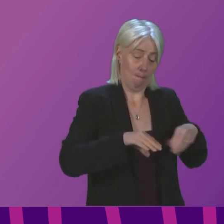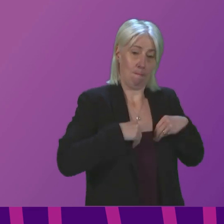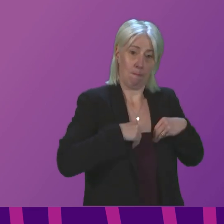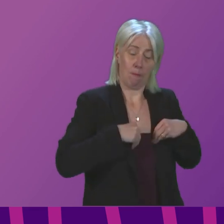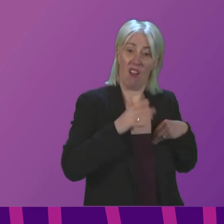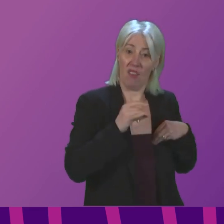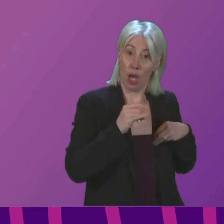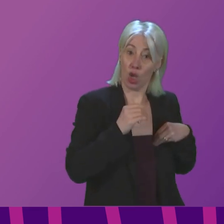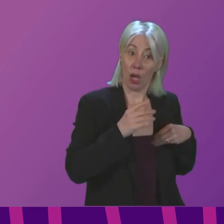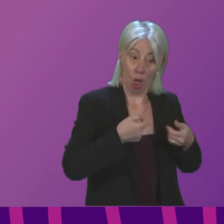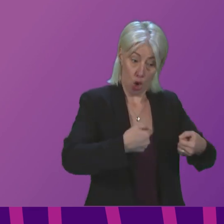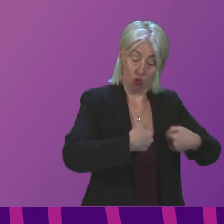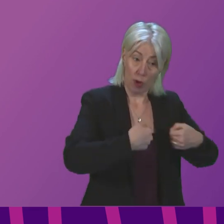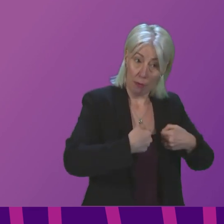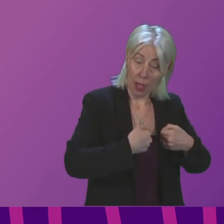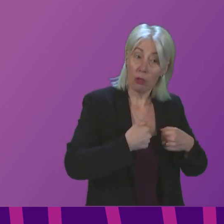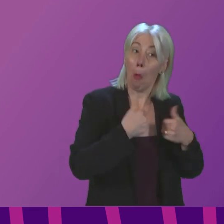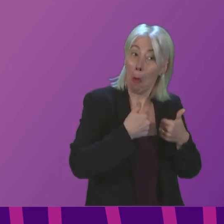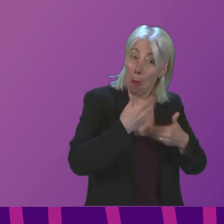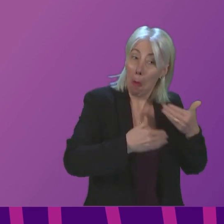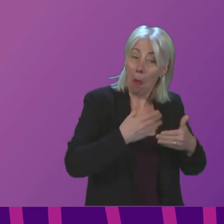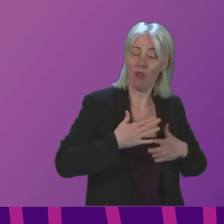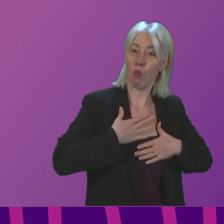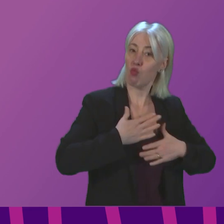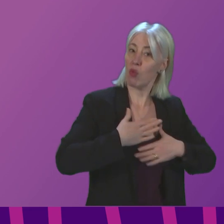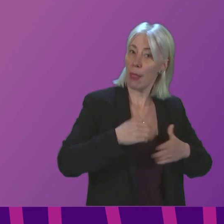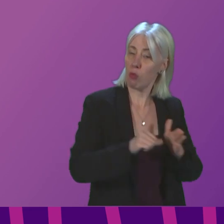responding well to treatment for breathing problems. The family was not informed and